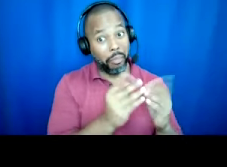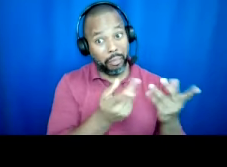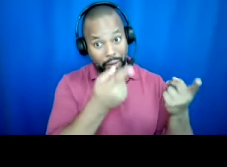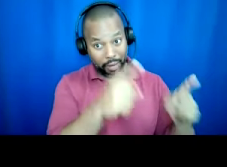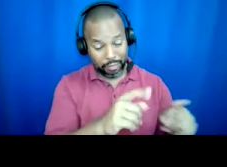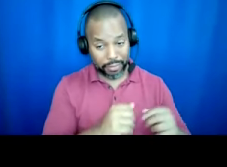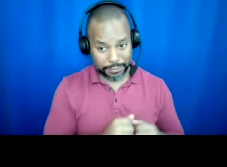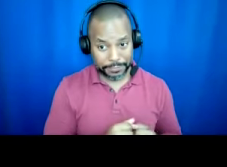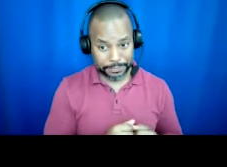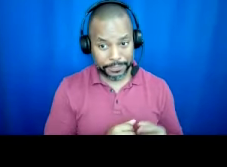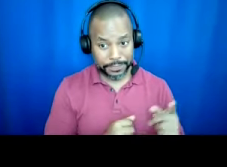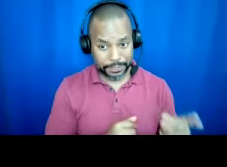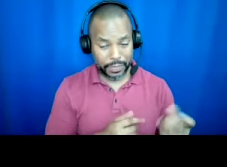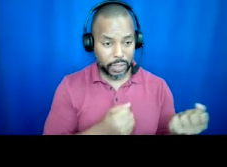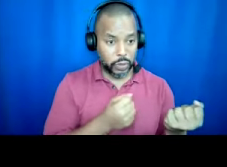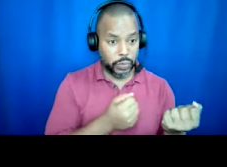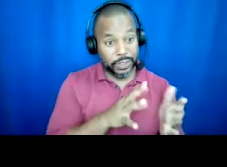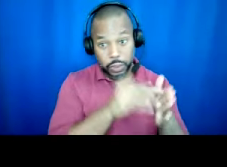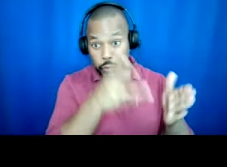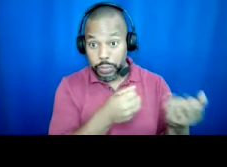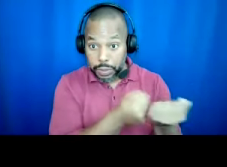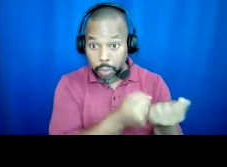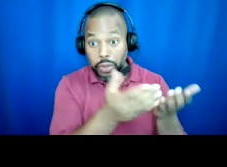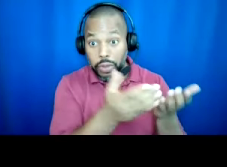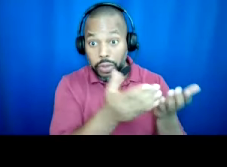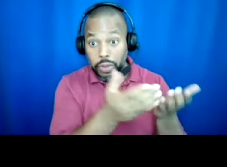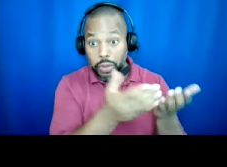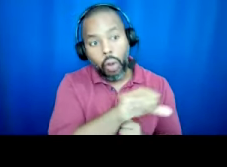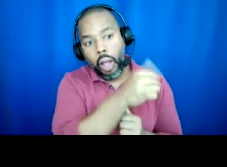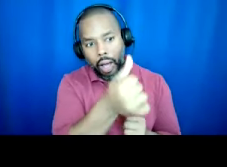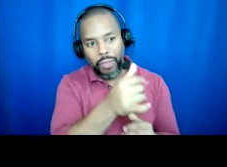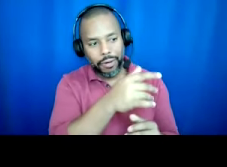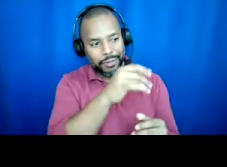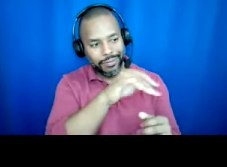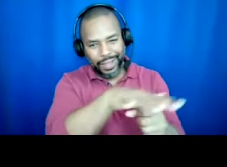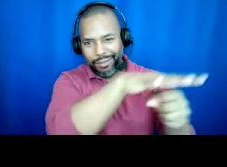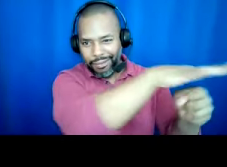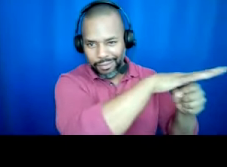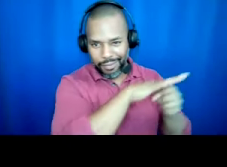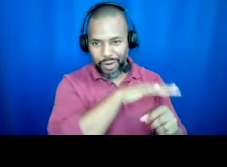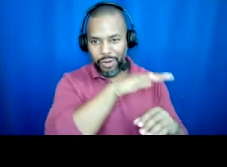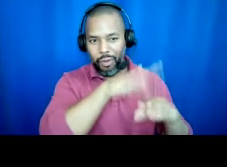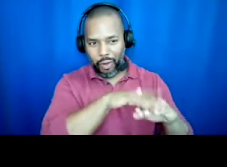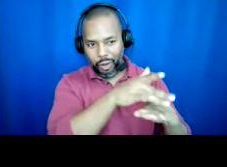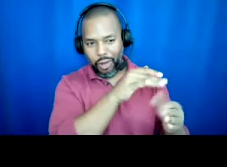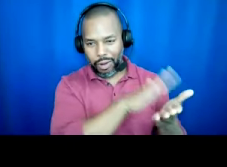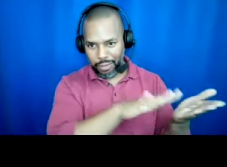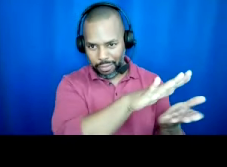And student support services, and in other areas on campus and the VPA area, really every area.